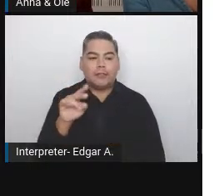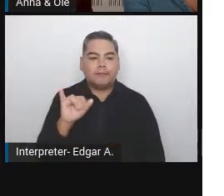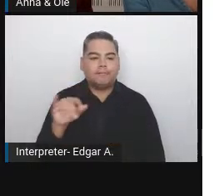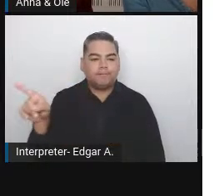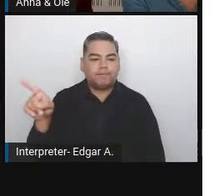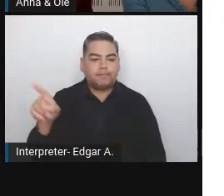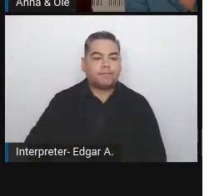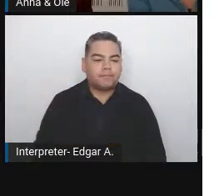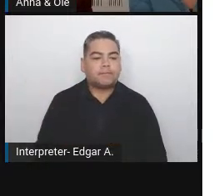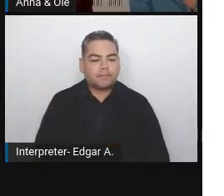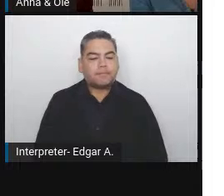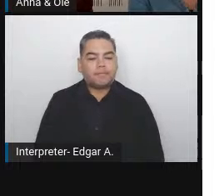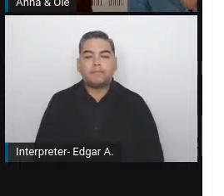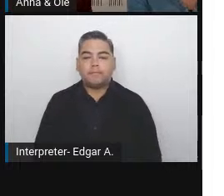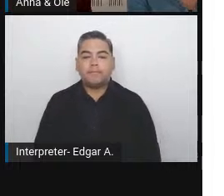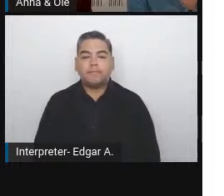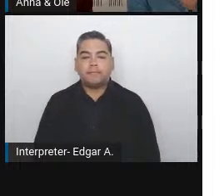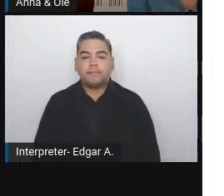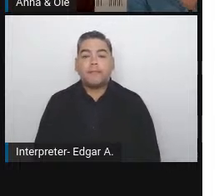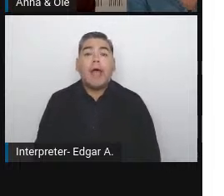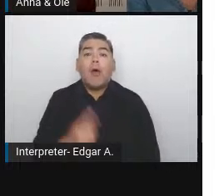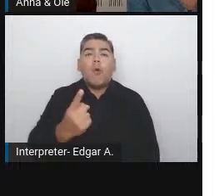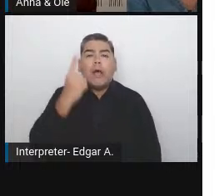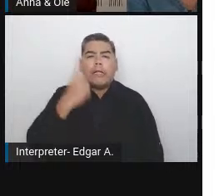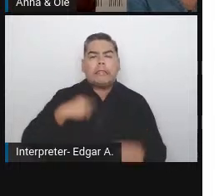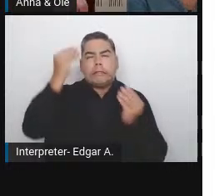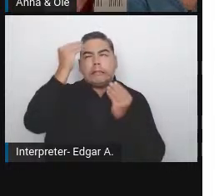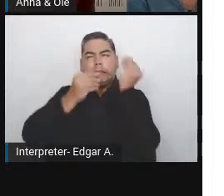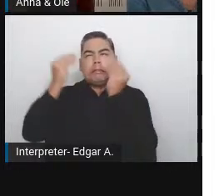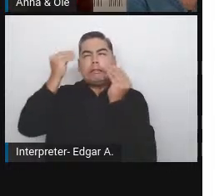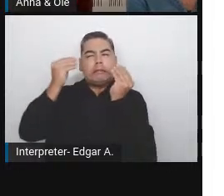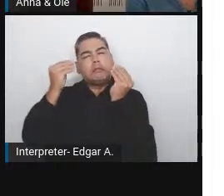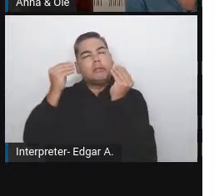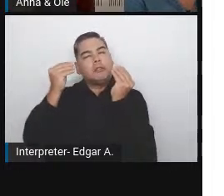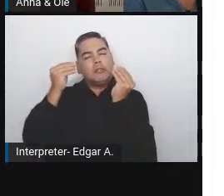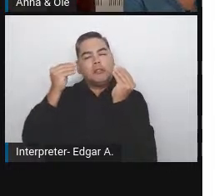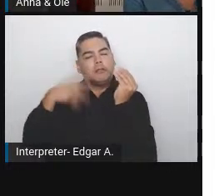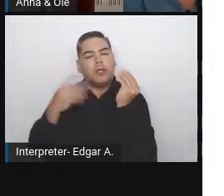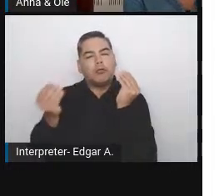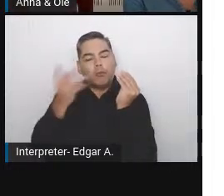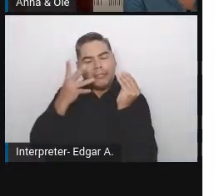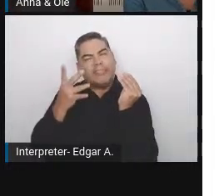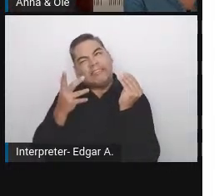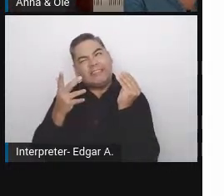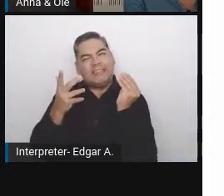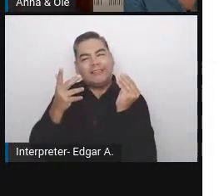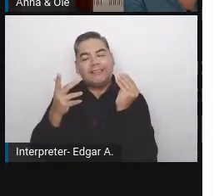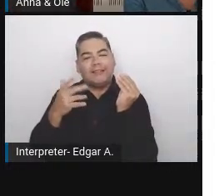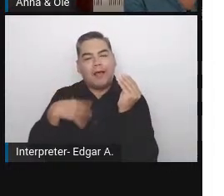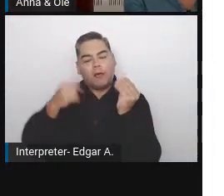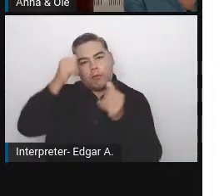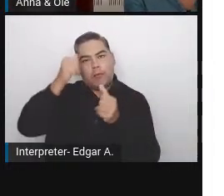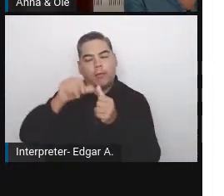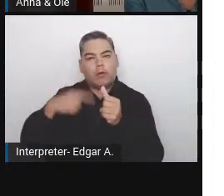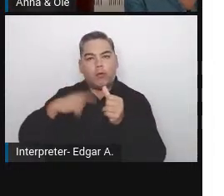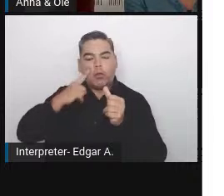we like SS their HP go there is a Plugin for that also. One of the things that we considered, not that